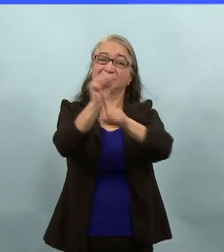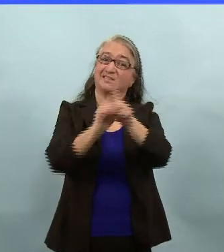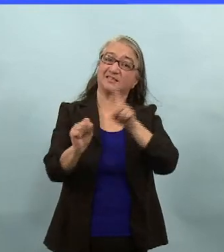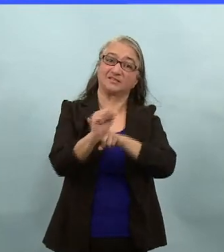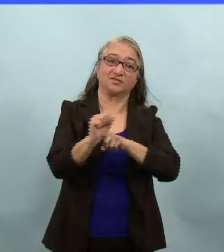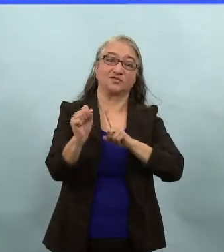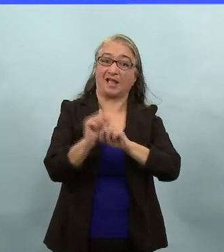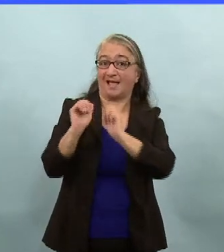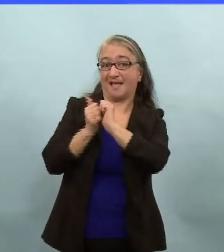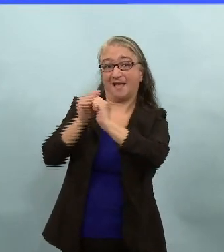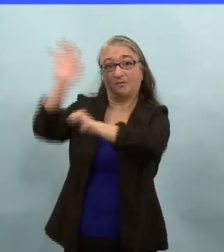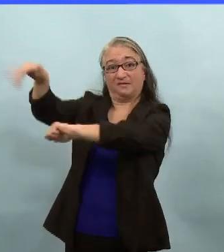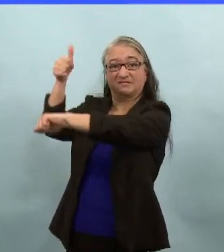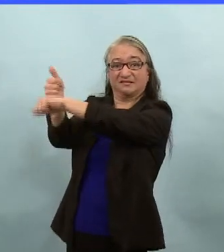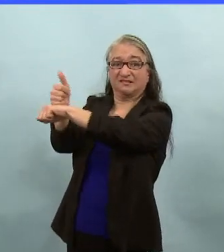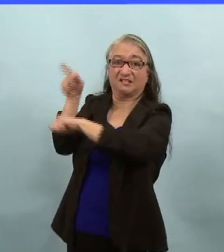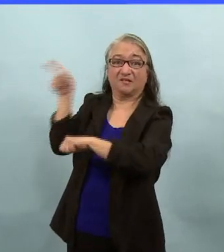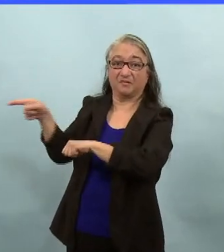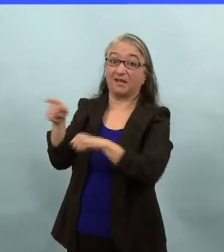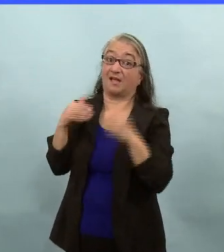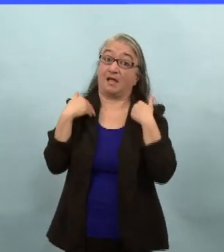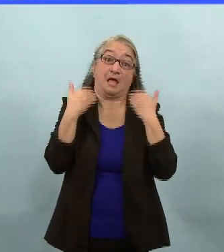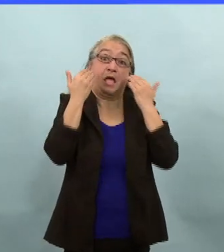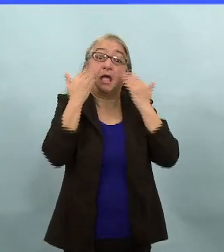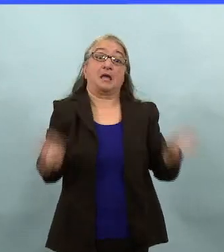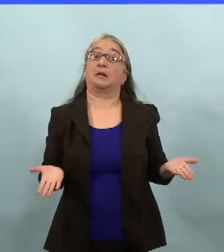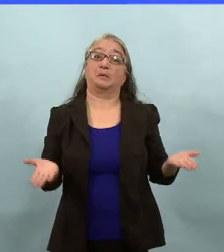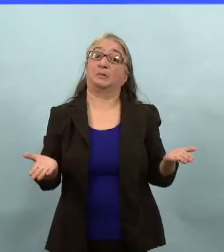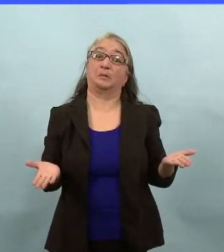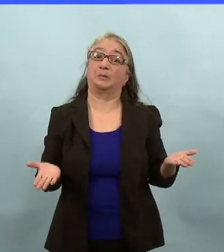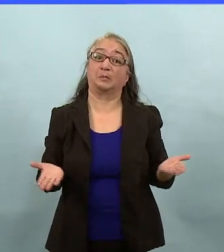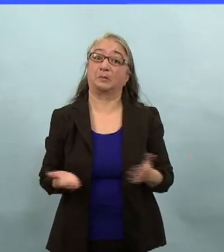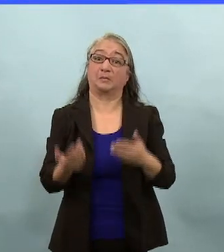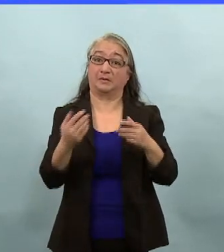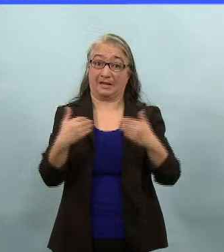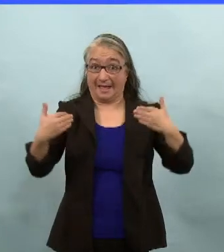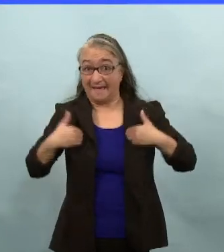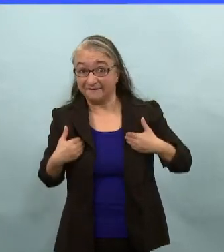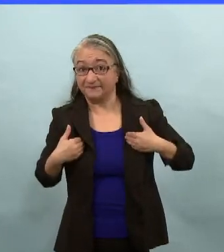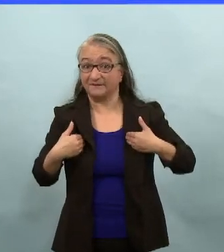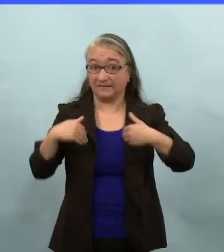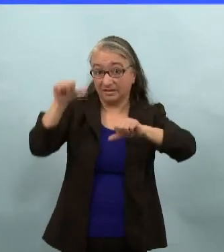have to look uh to see if there's even any scientific assessment of whether or not what